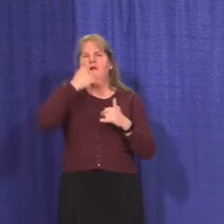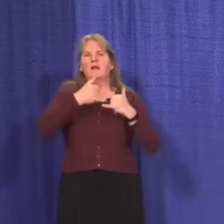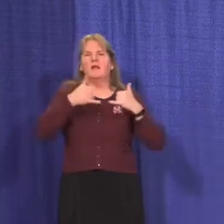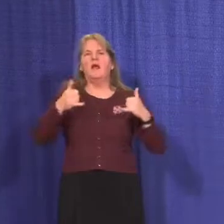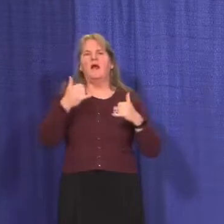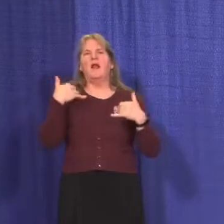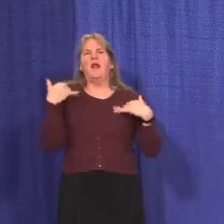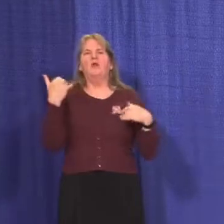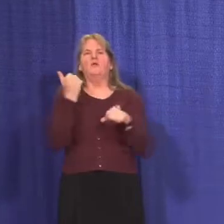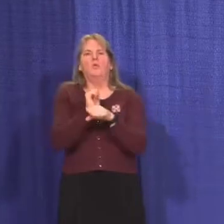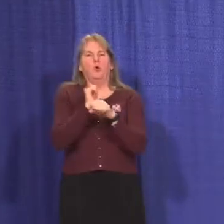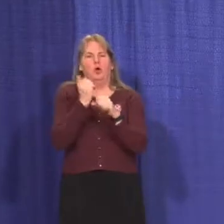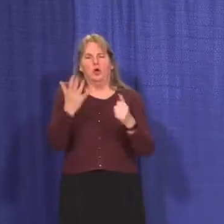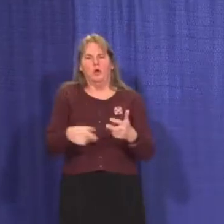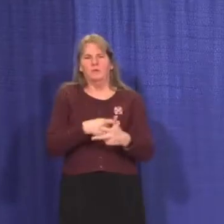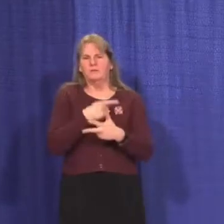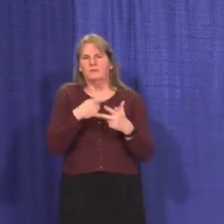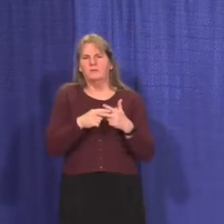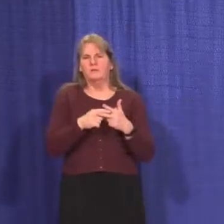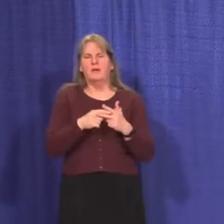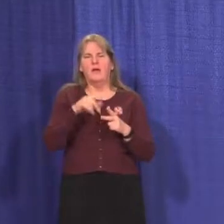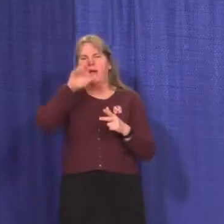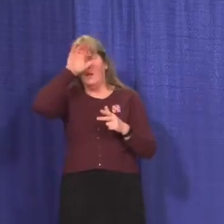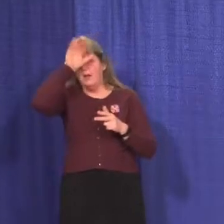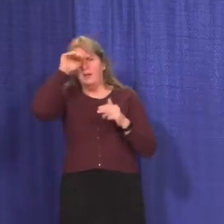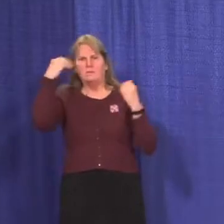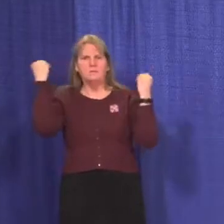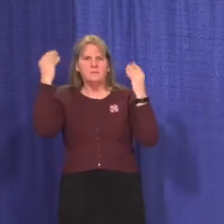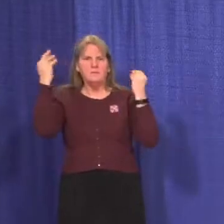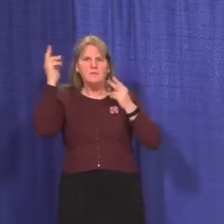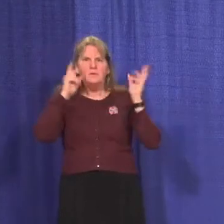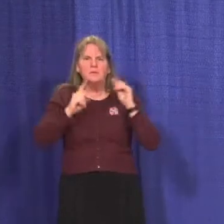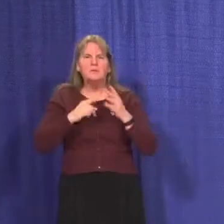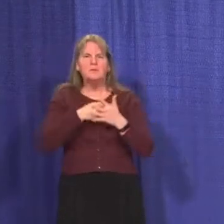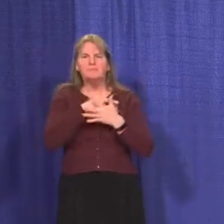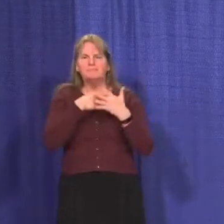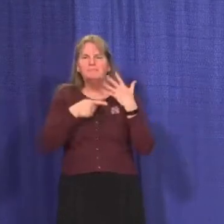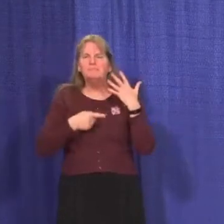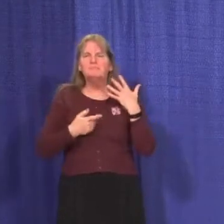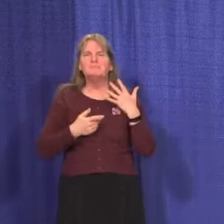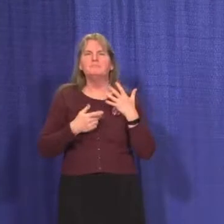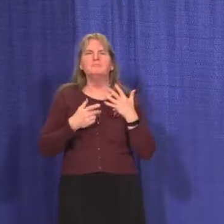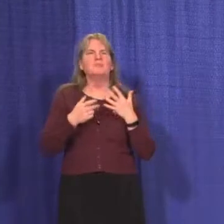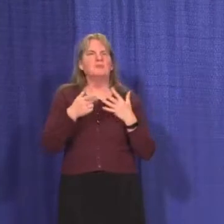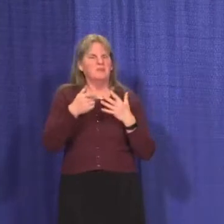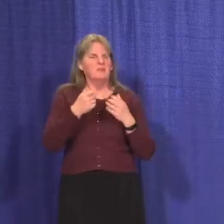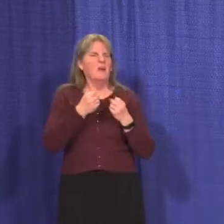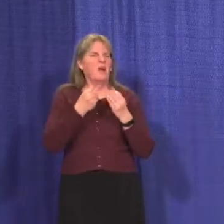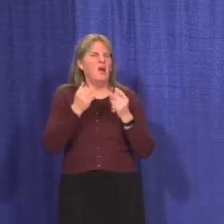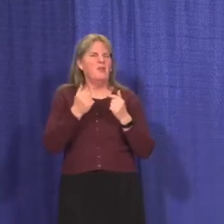responders and people with a variety of underlying medical conditions.